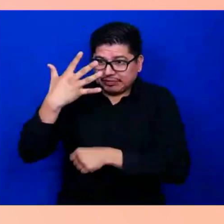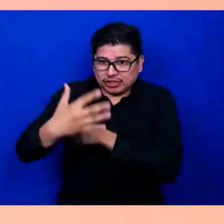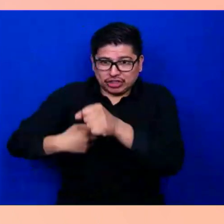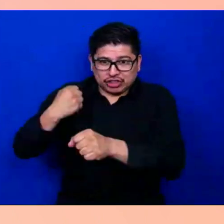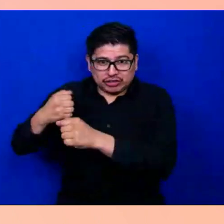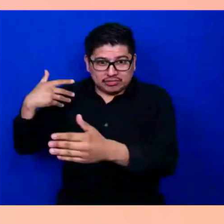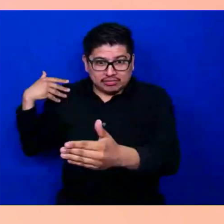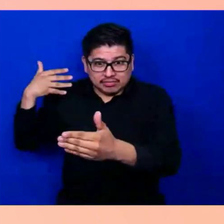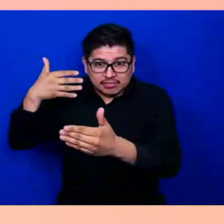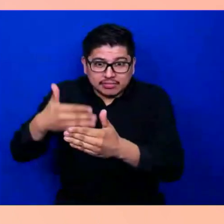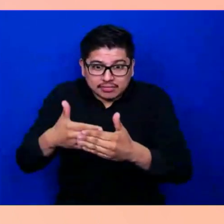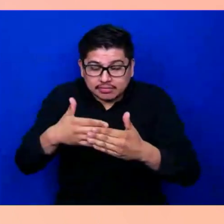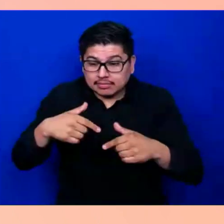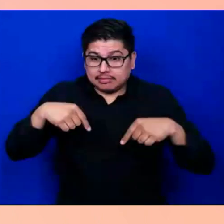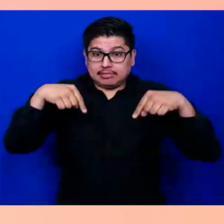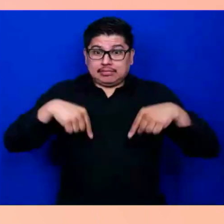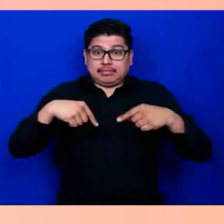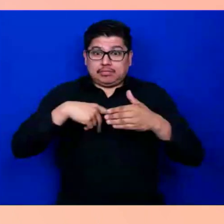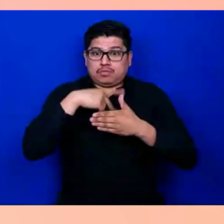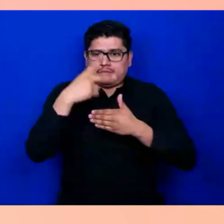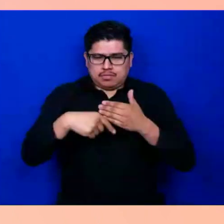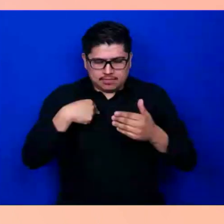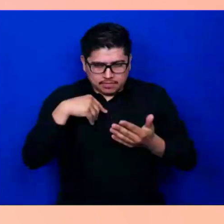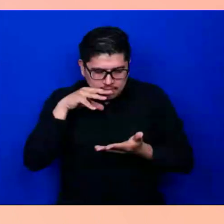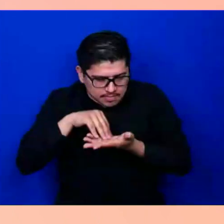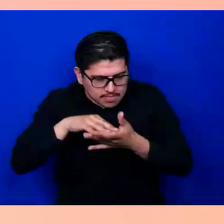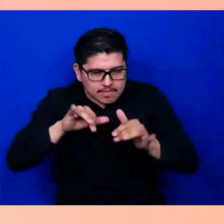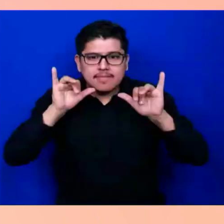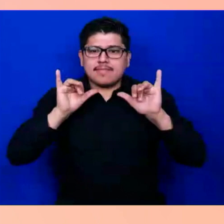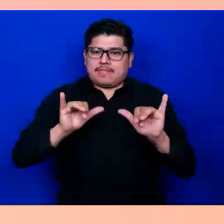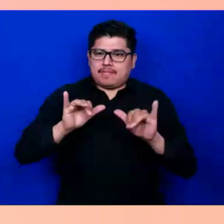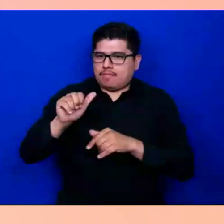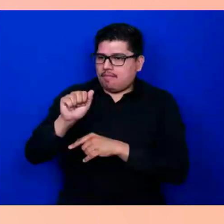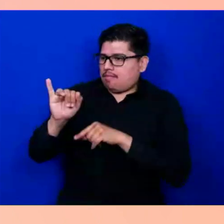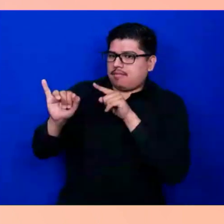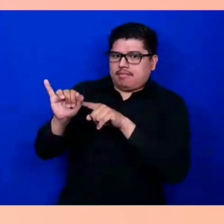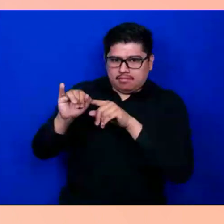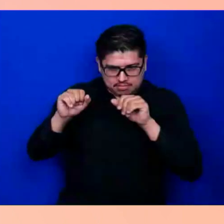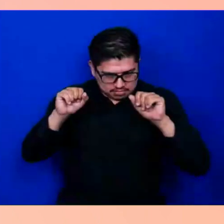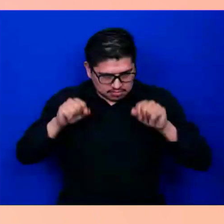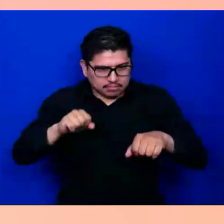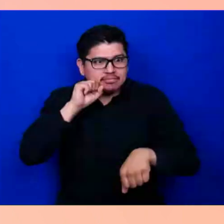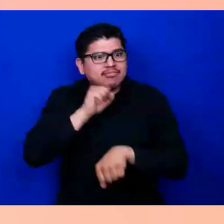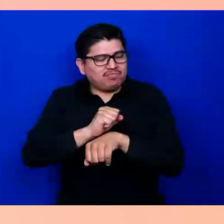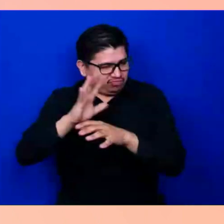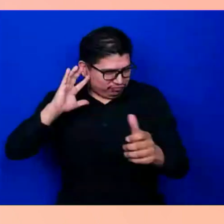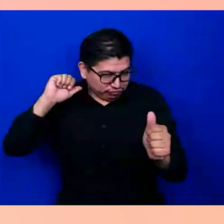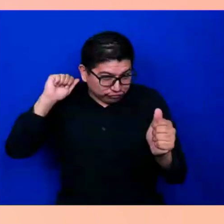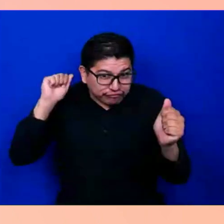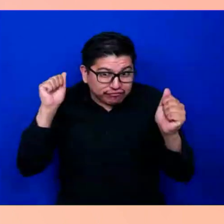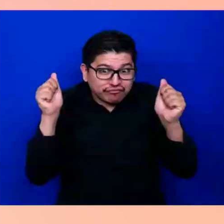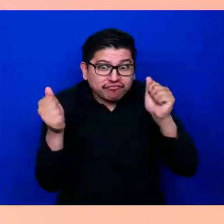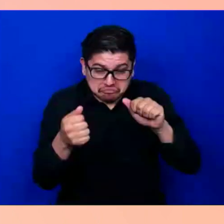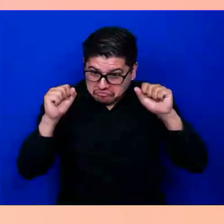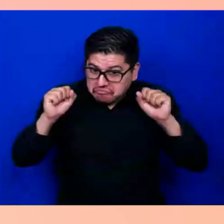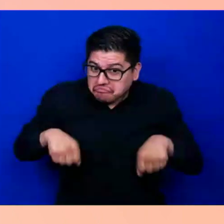the potential to be a game changer. Our first app, seeing AI for the blind and low-vision users,